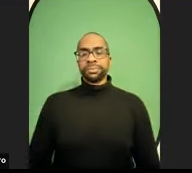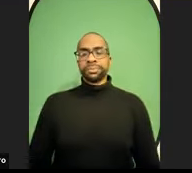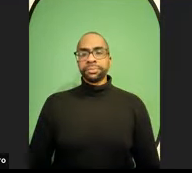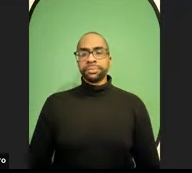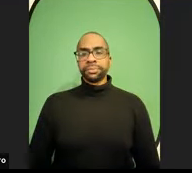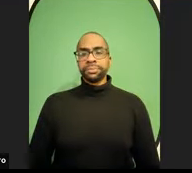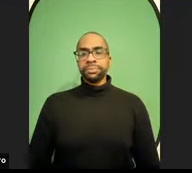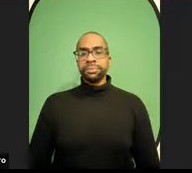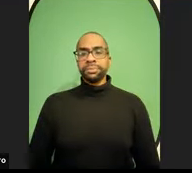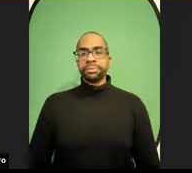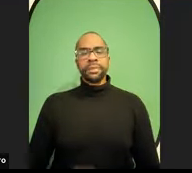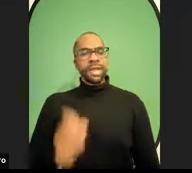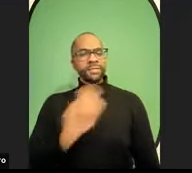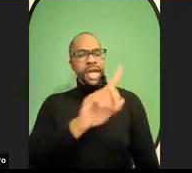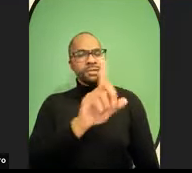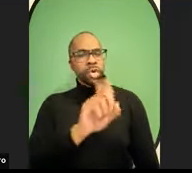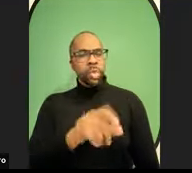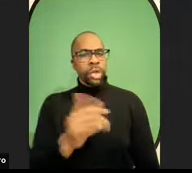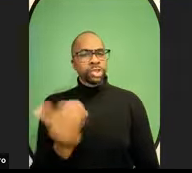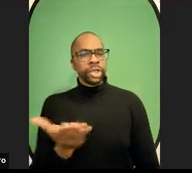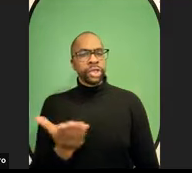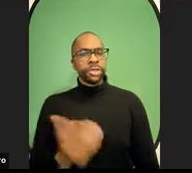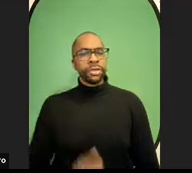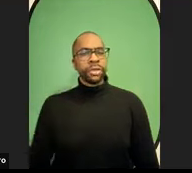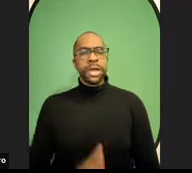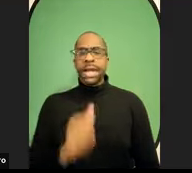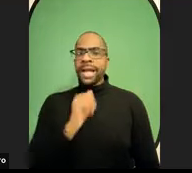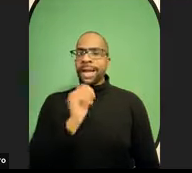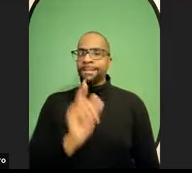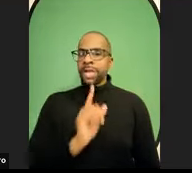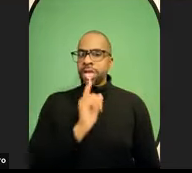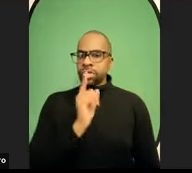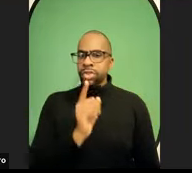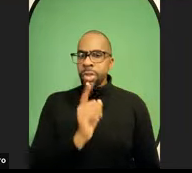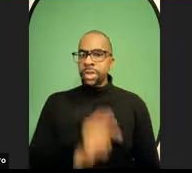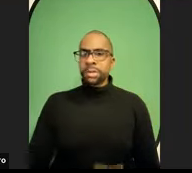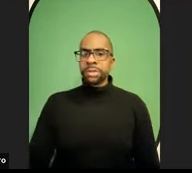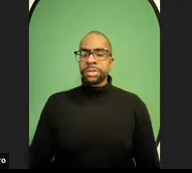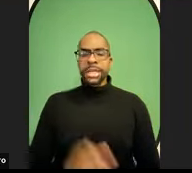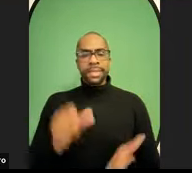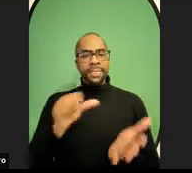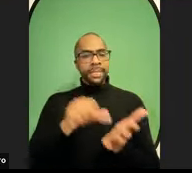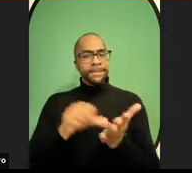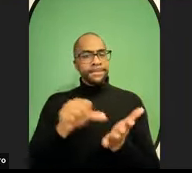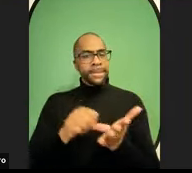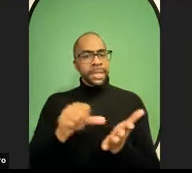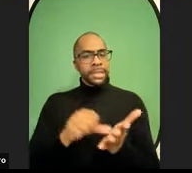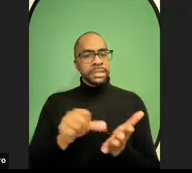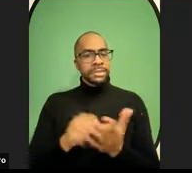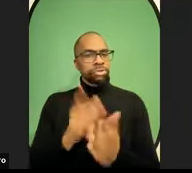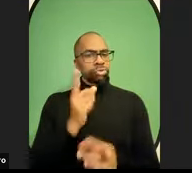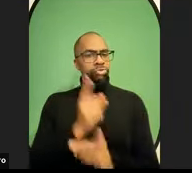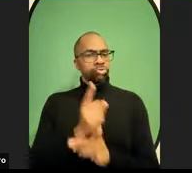Ok, and then. what's the question here. I'm not sure that the.